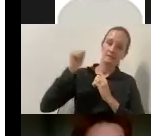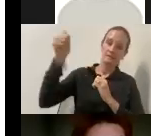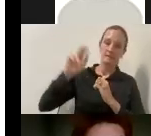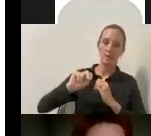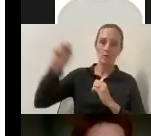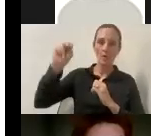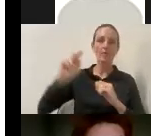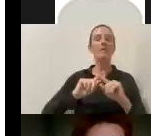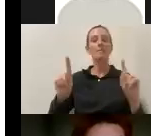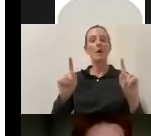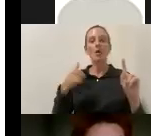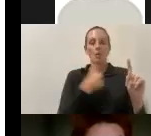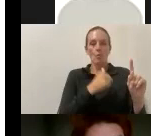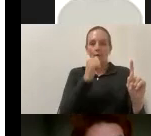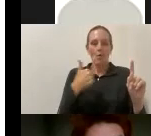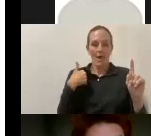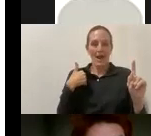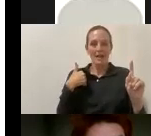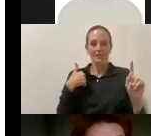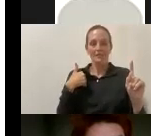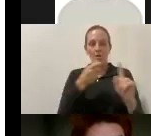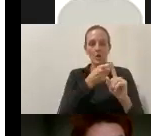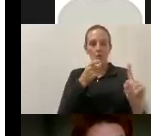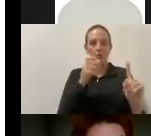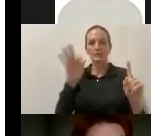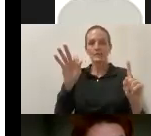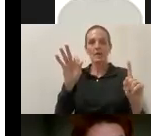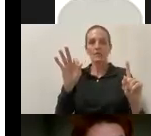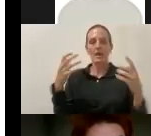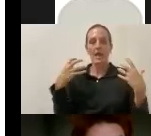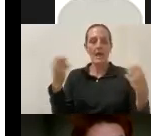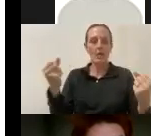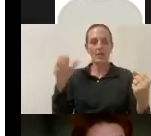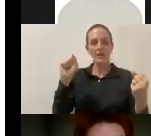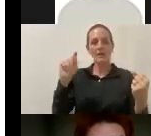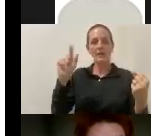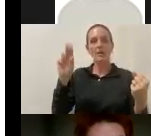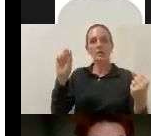And we don't have a source of healthy starch in our community so it often ends up being